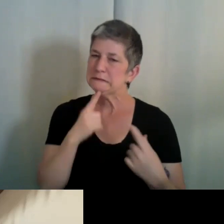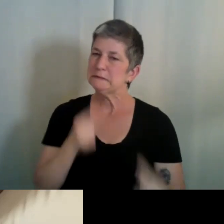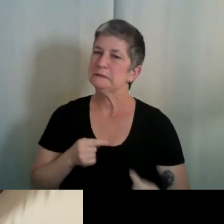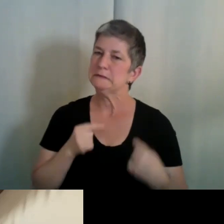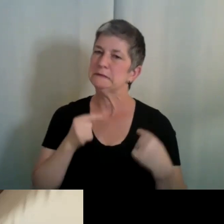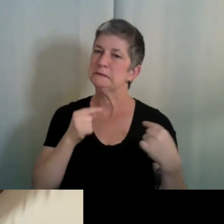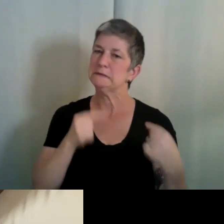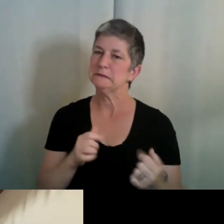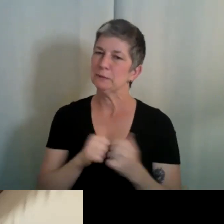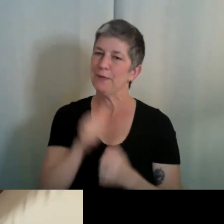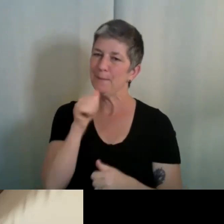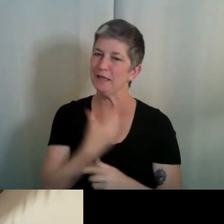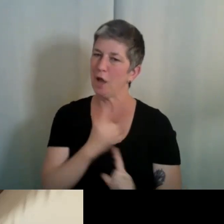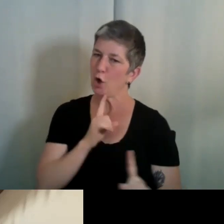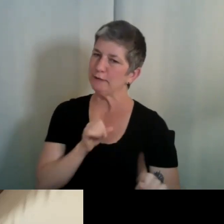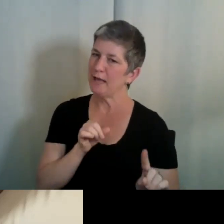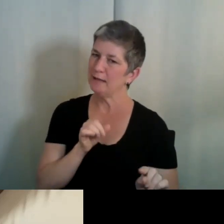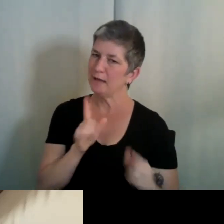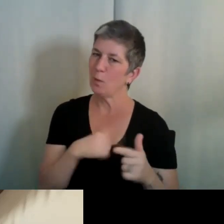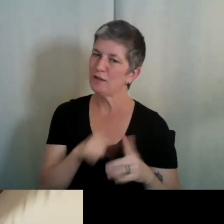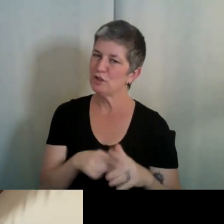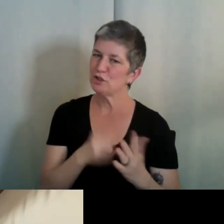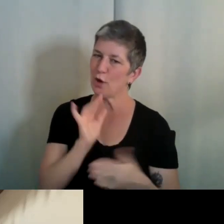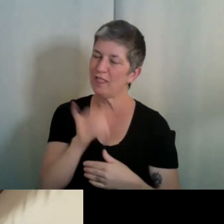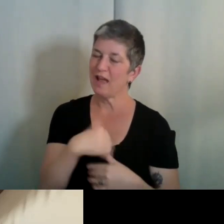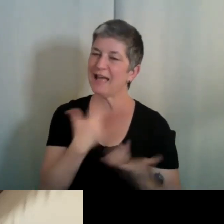attending. When she started there. I did not want her to go.